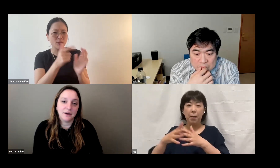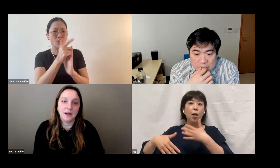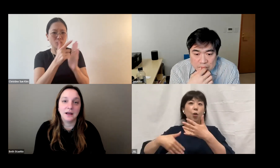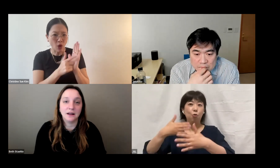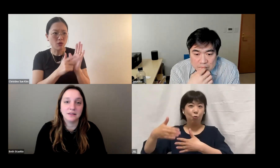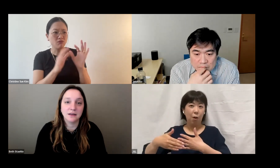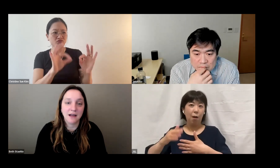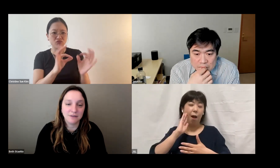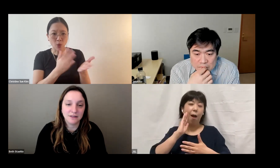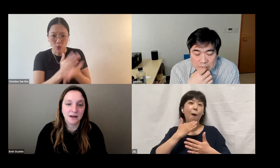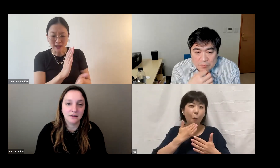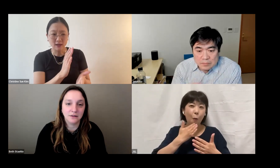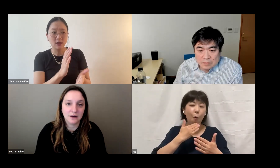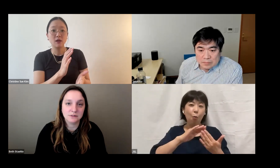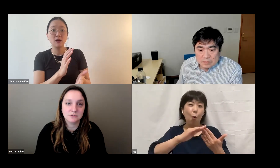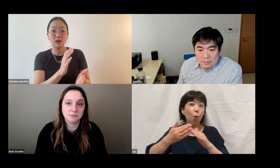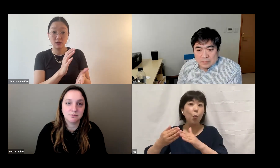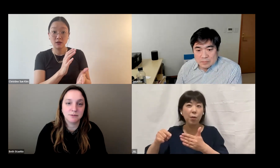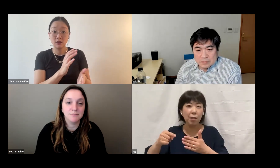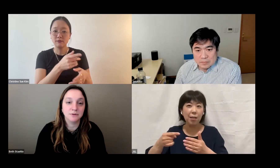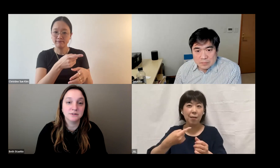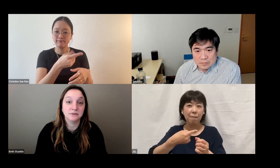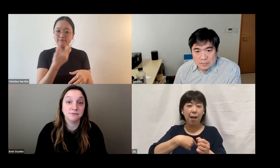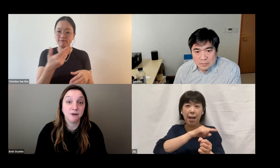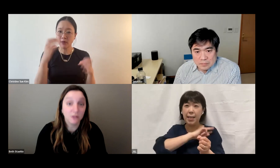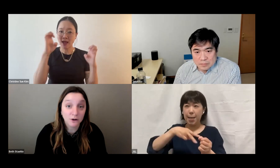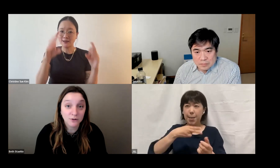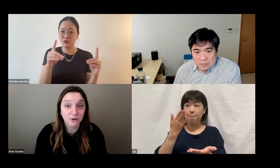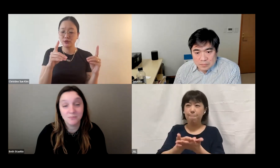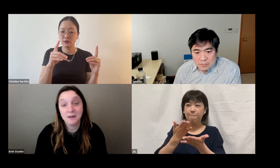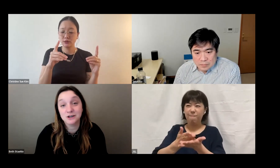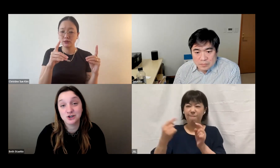And I think having that allows people to follow or make sure